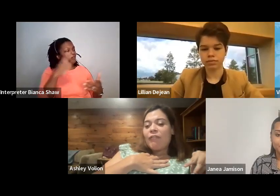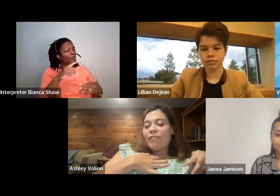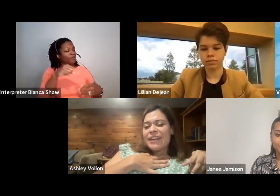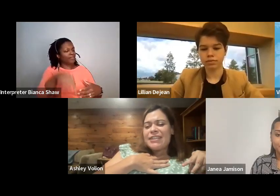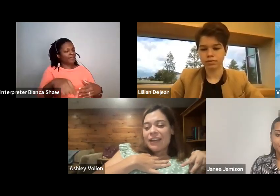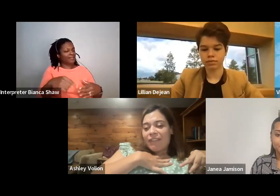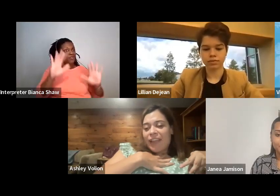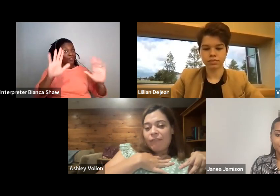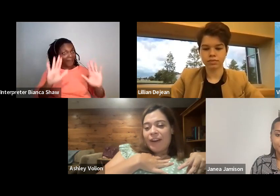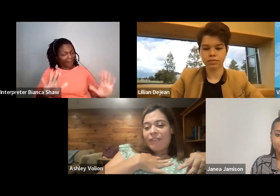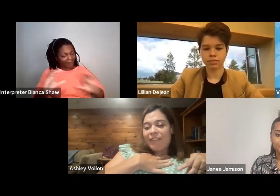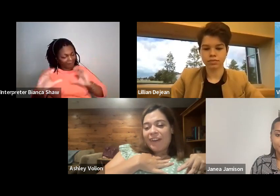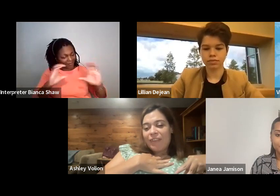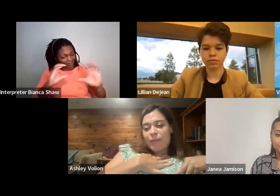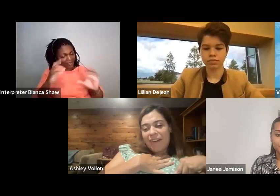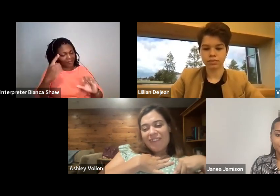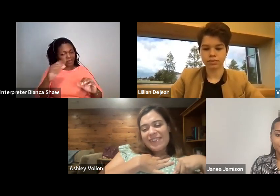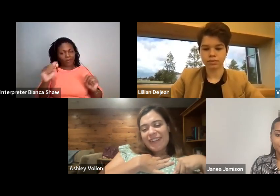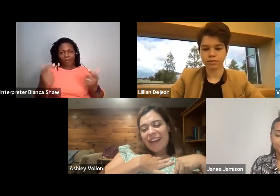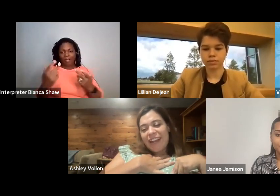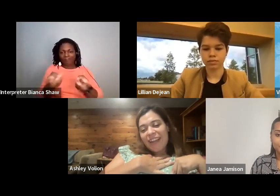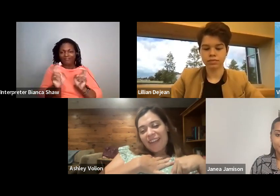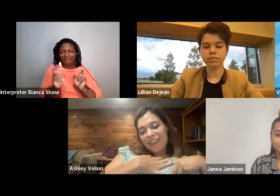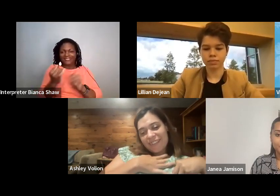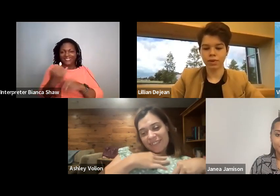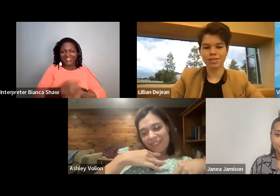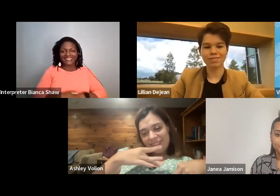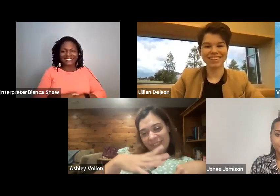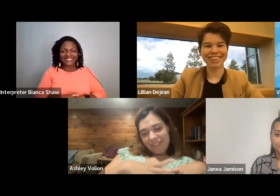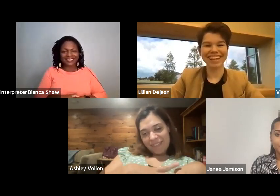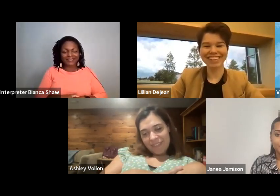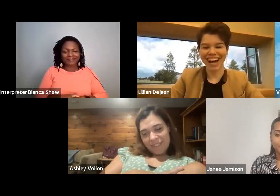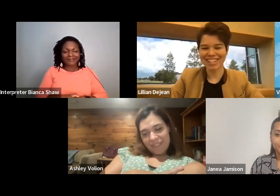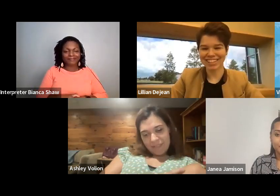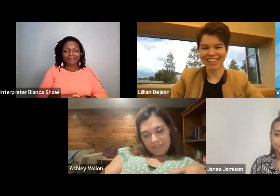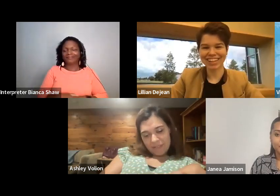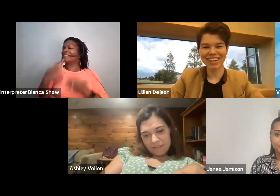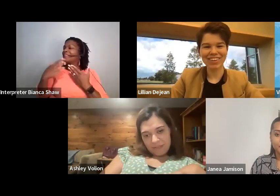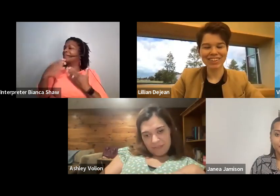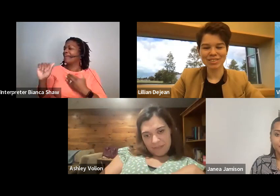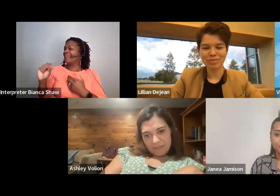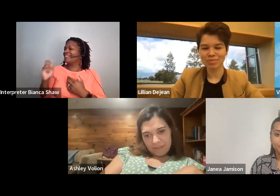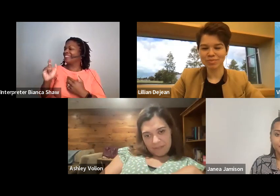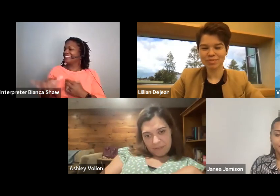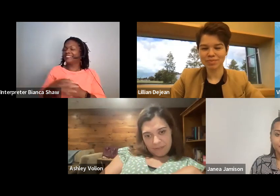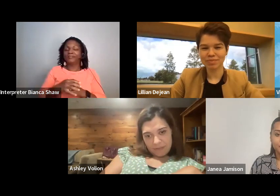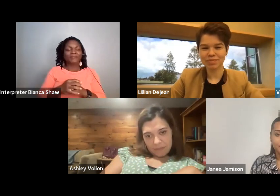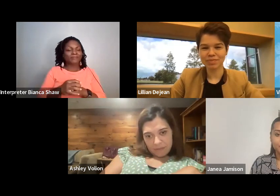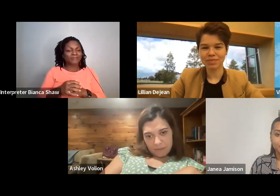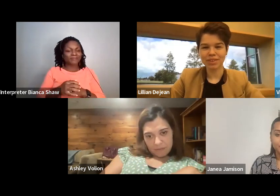This great conversation, and for everyone on the painting. Thank you, Ashley.